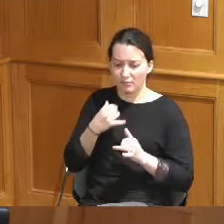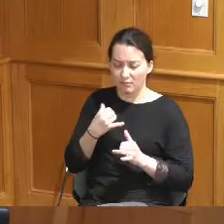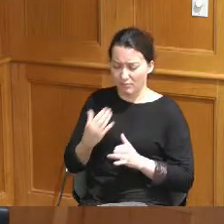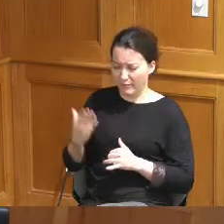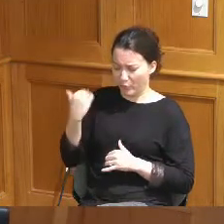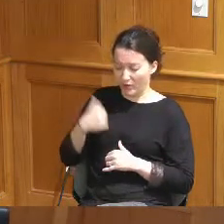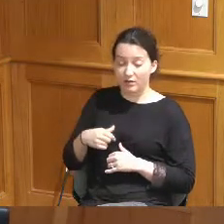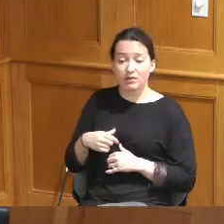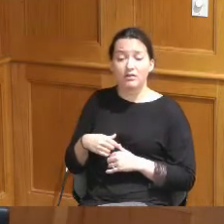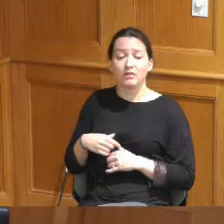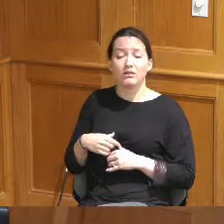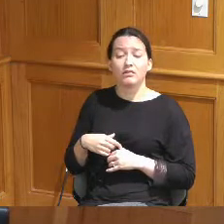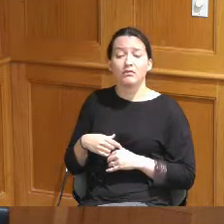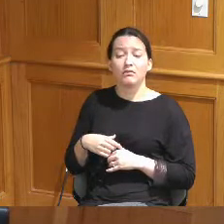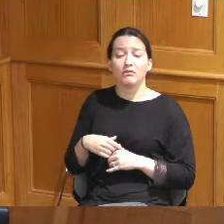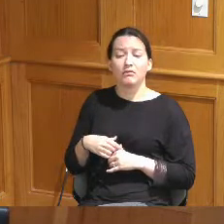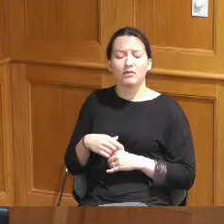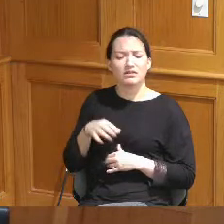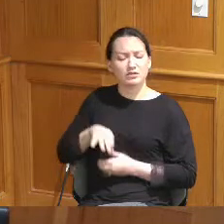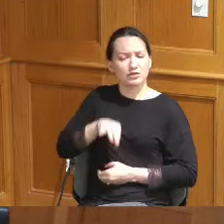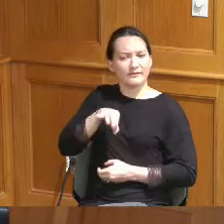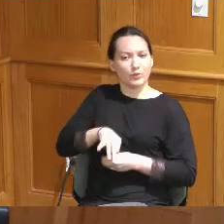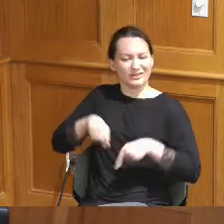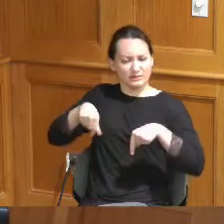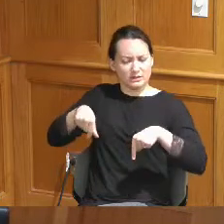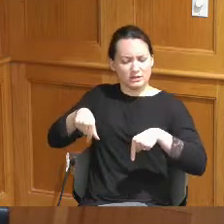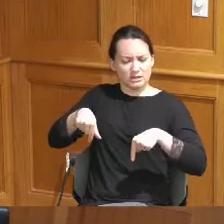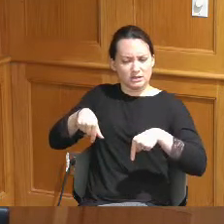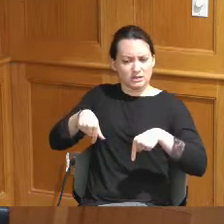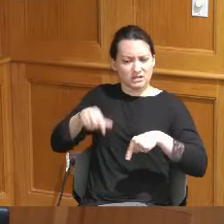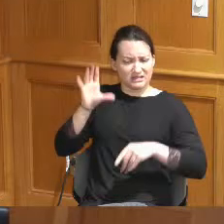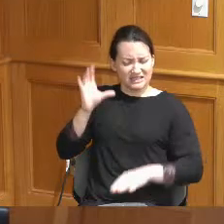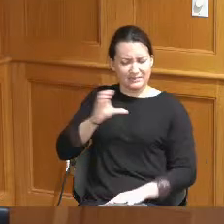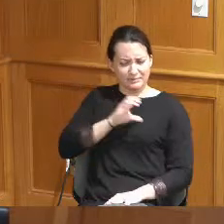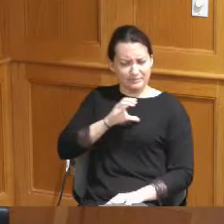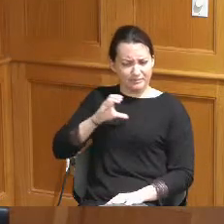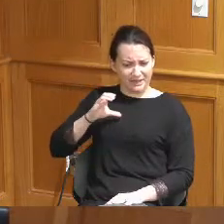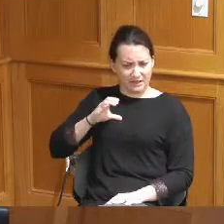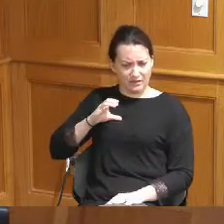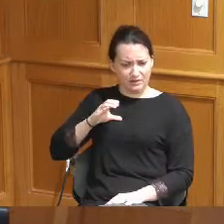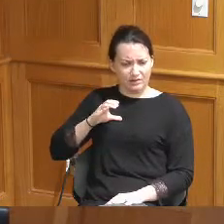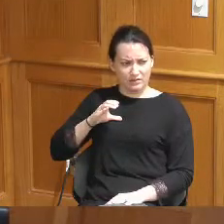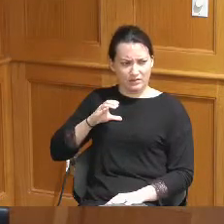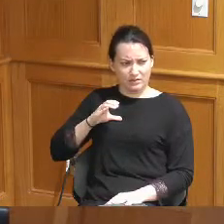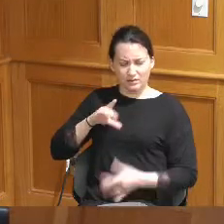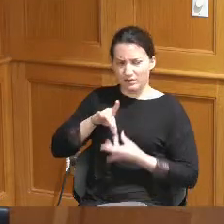in going in there is voting for this as they're committing us to rate implications yeah so the